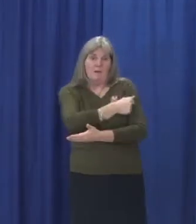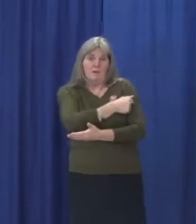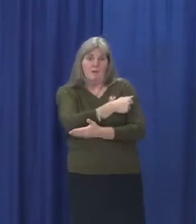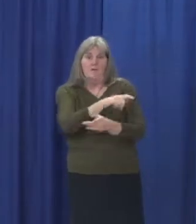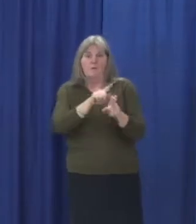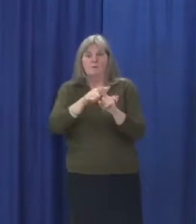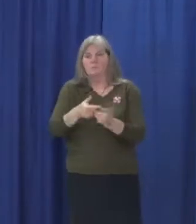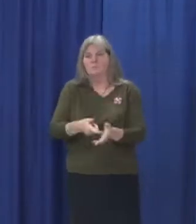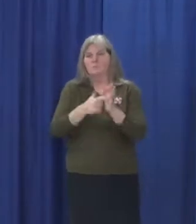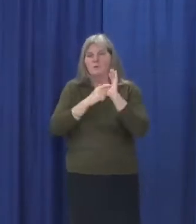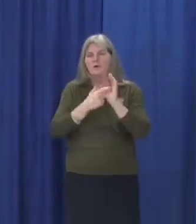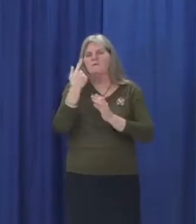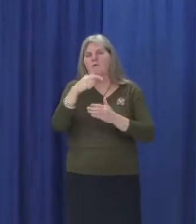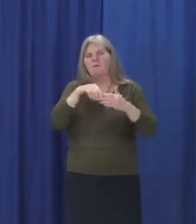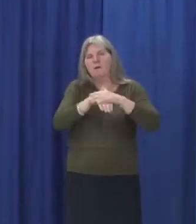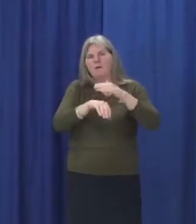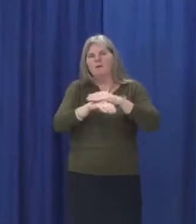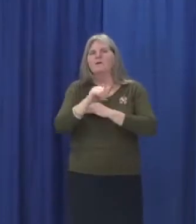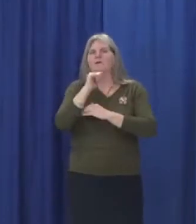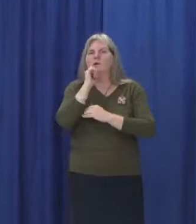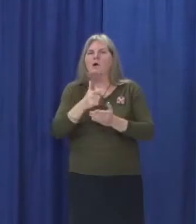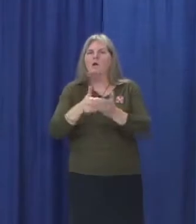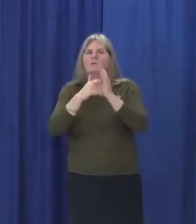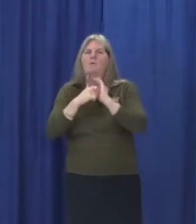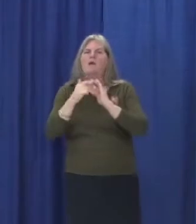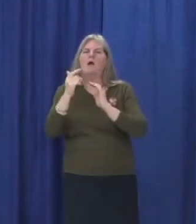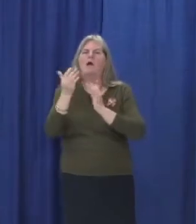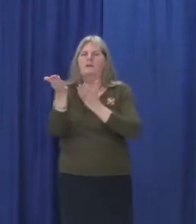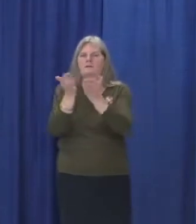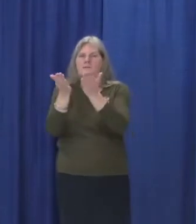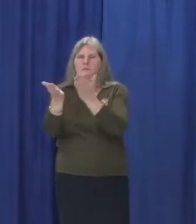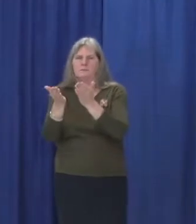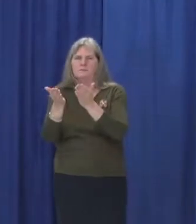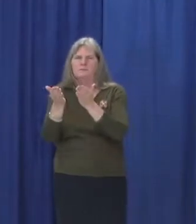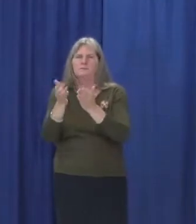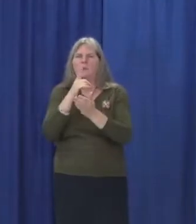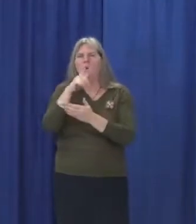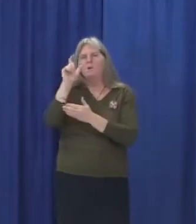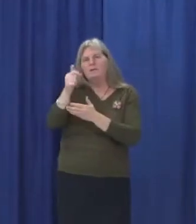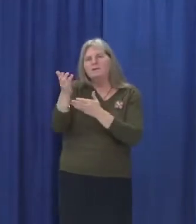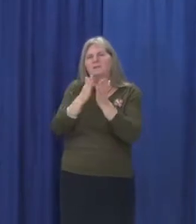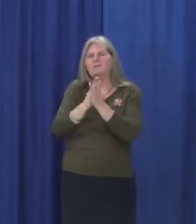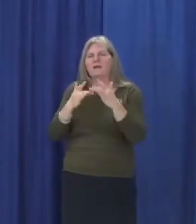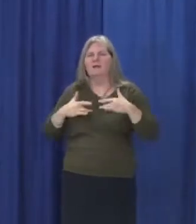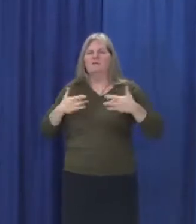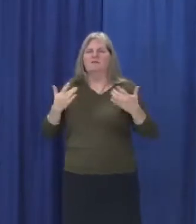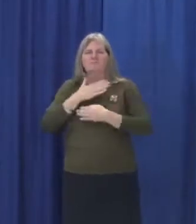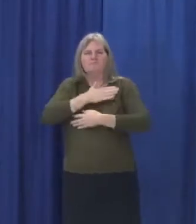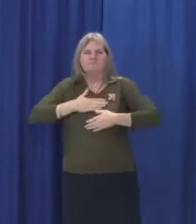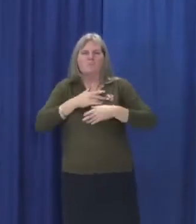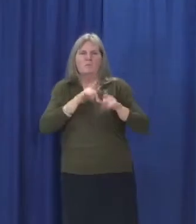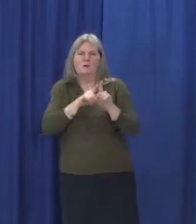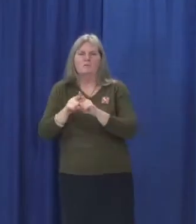required to access nonessential services and attend events in Yukon.